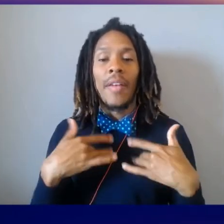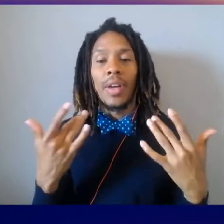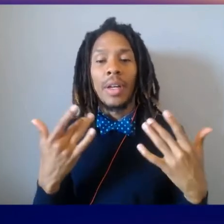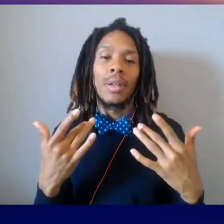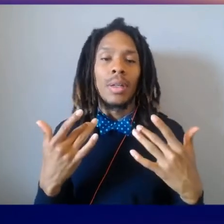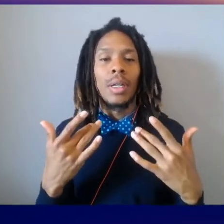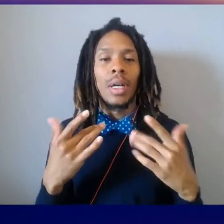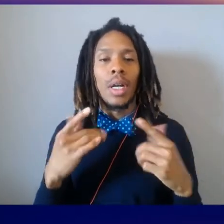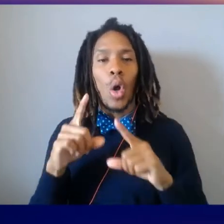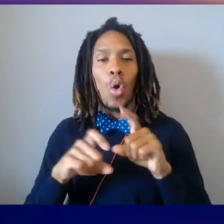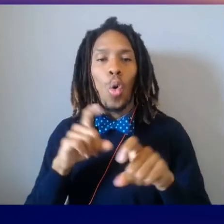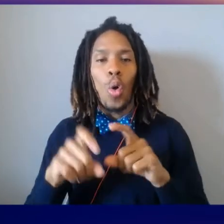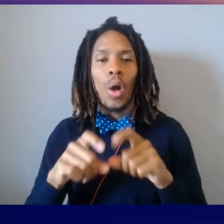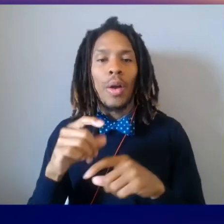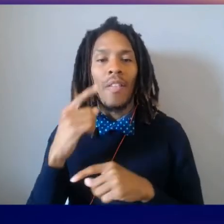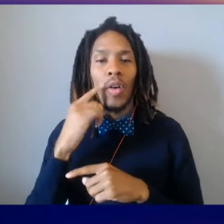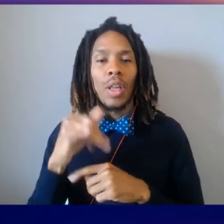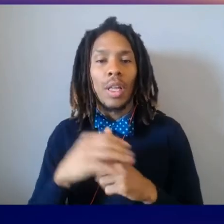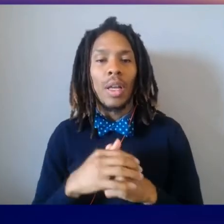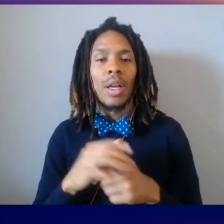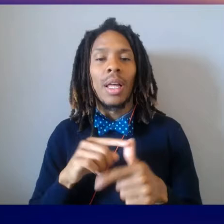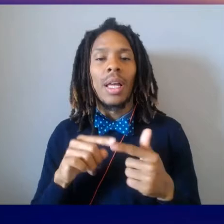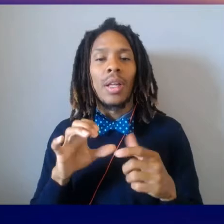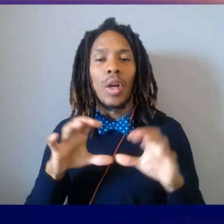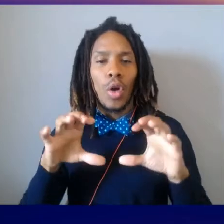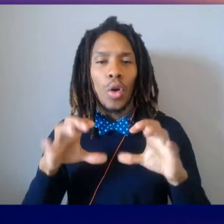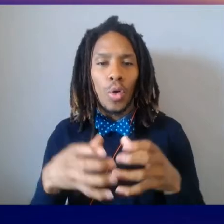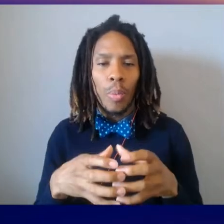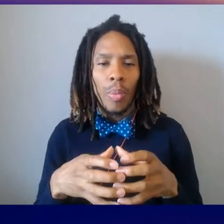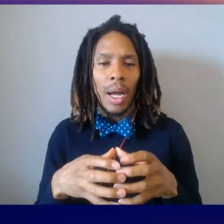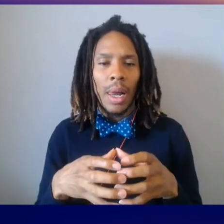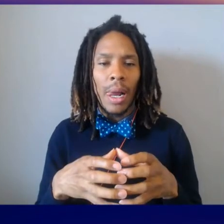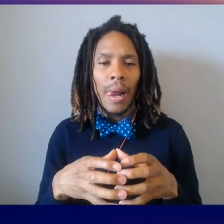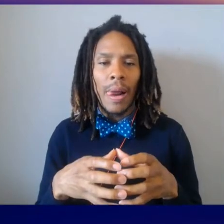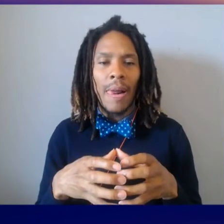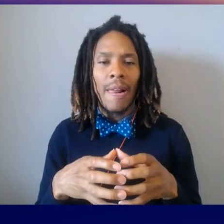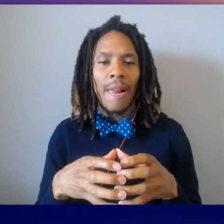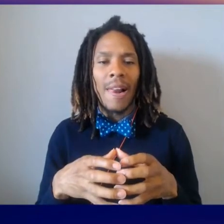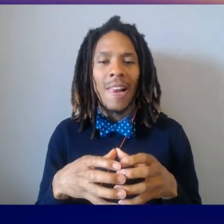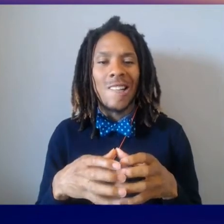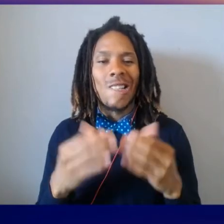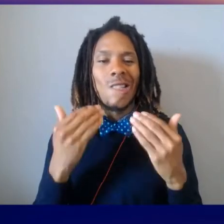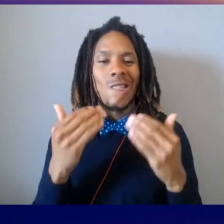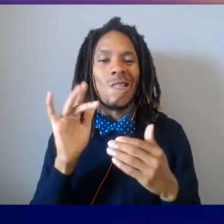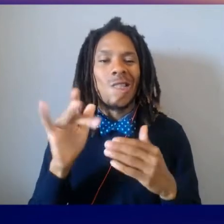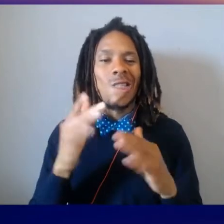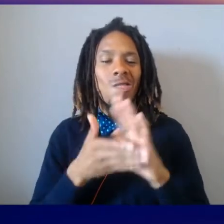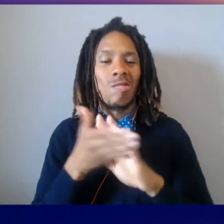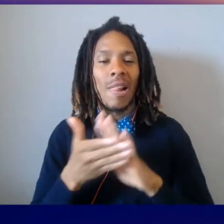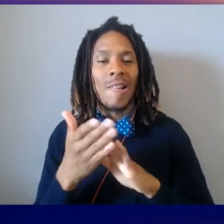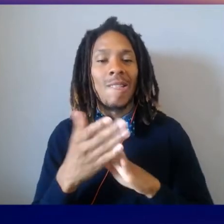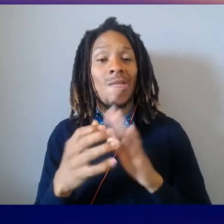And then, I do a little groupy. I'm gonna go ahead and run this and I wanna show you how fast it is.